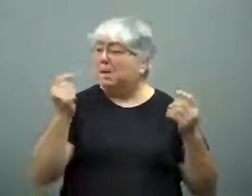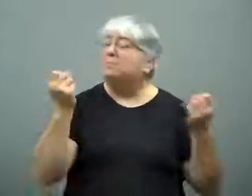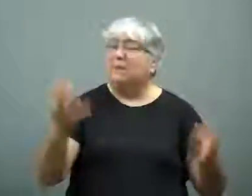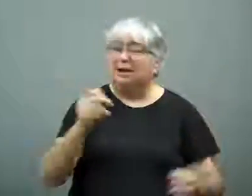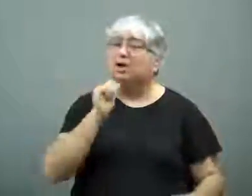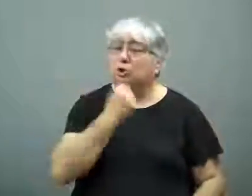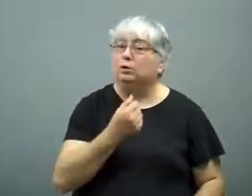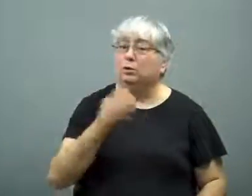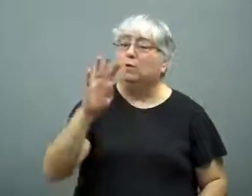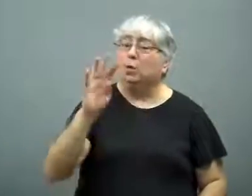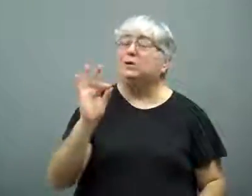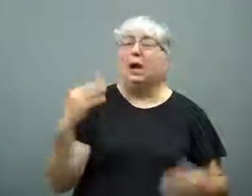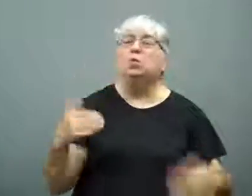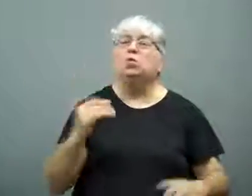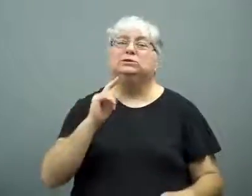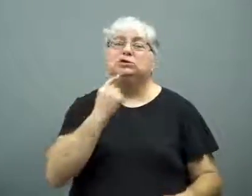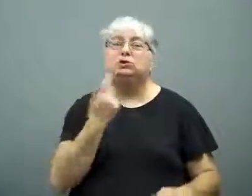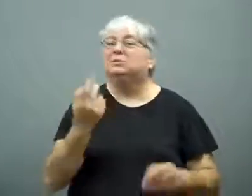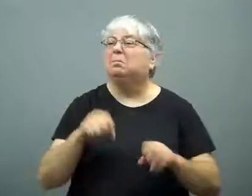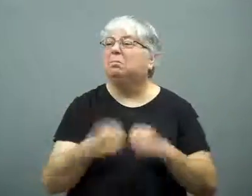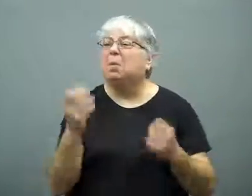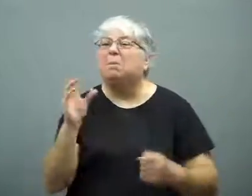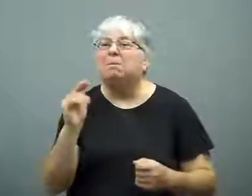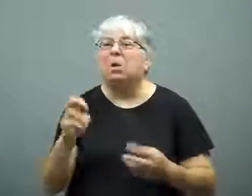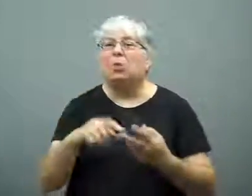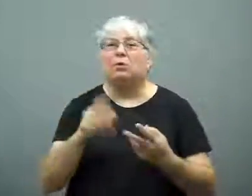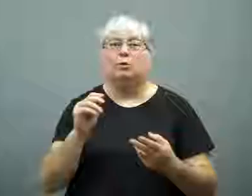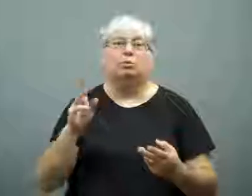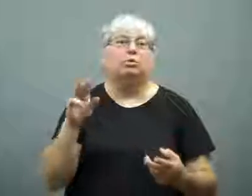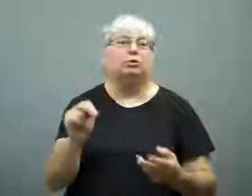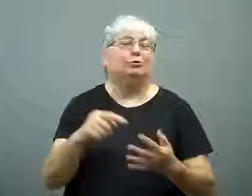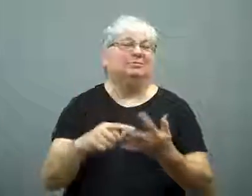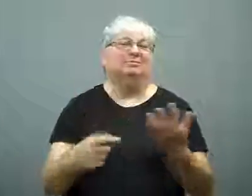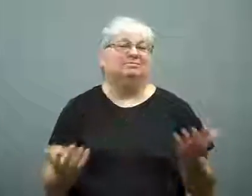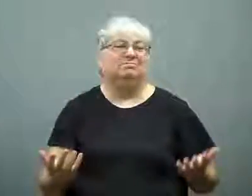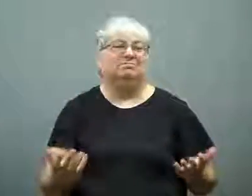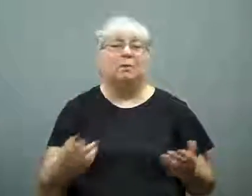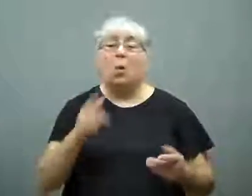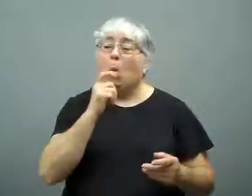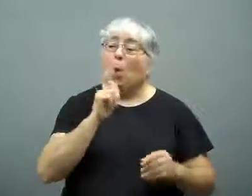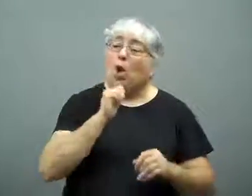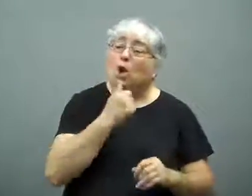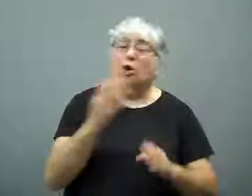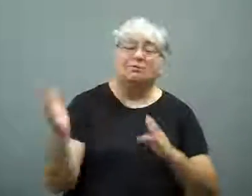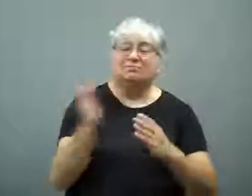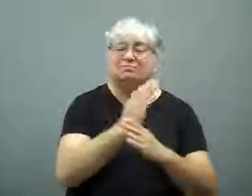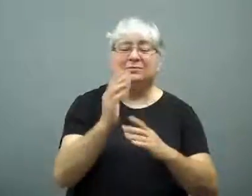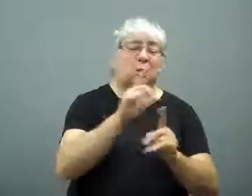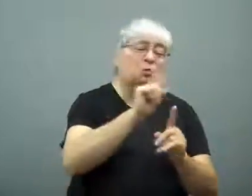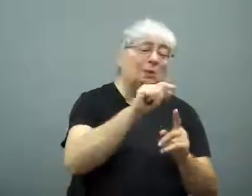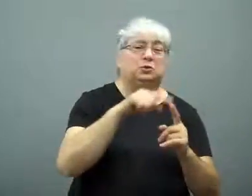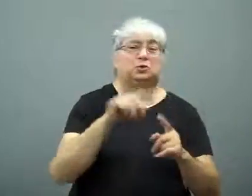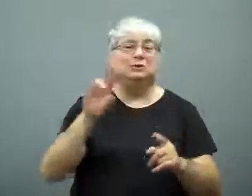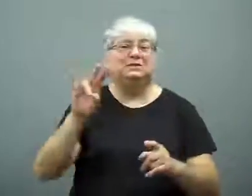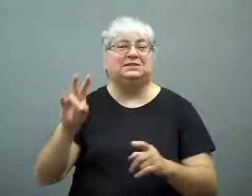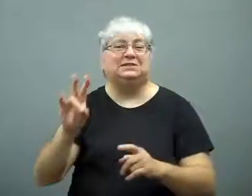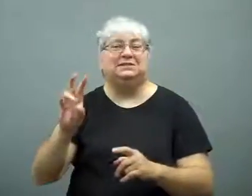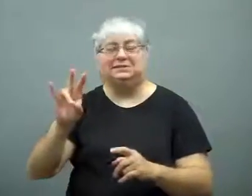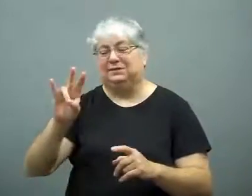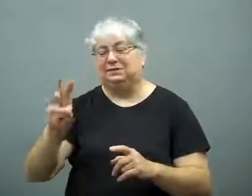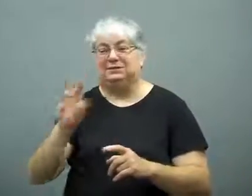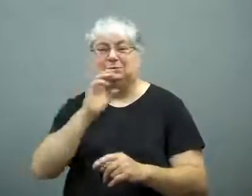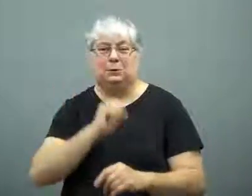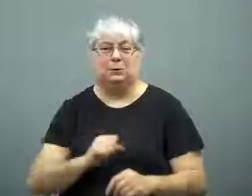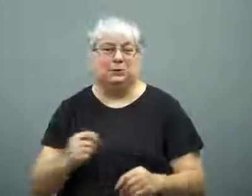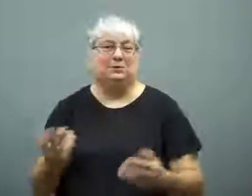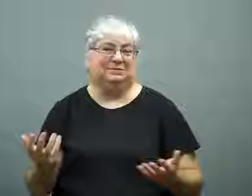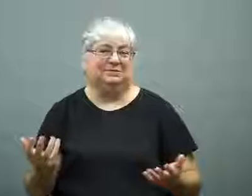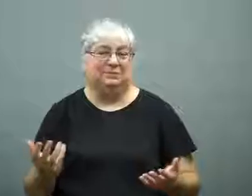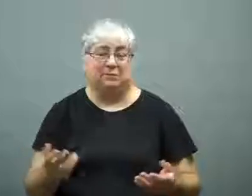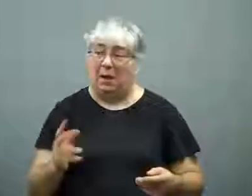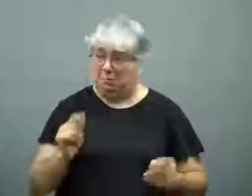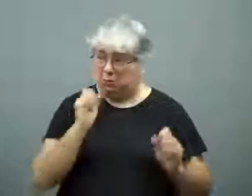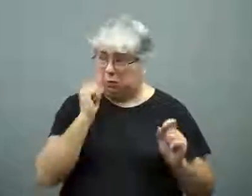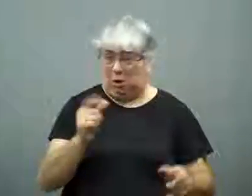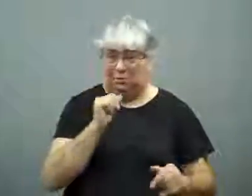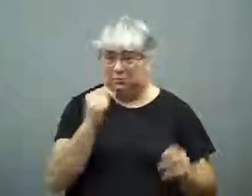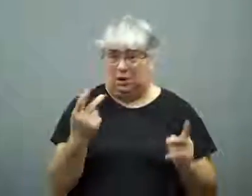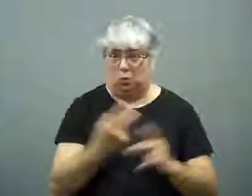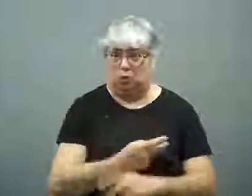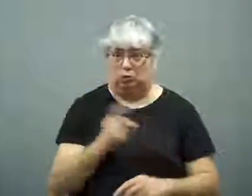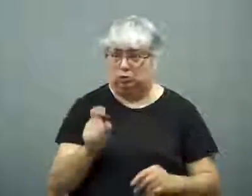Many were injured. 49 were seriously injured with broken bones or burns.